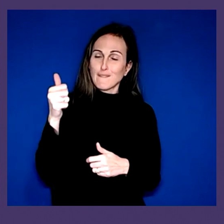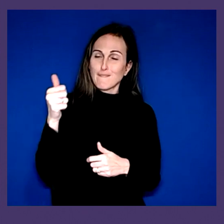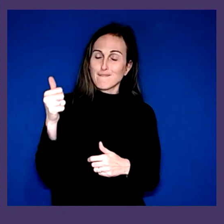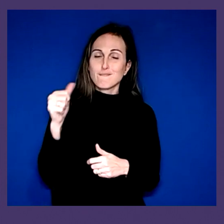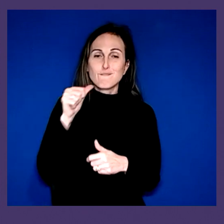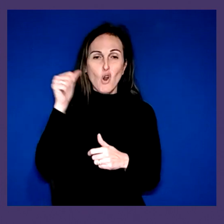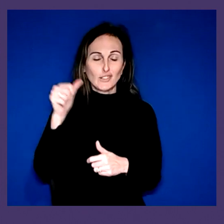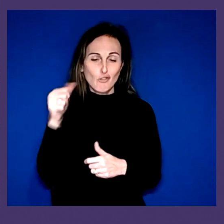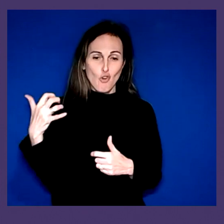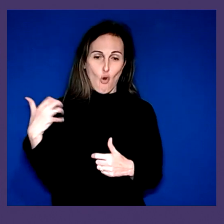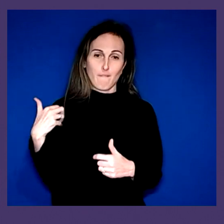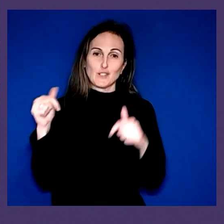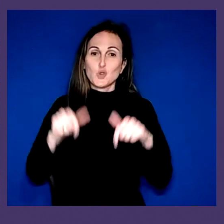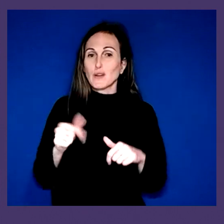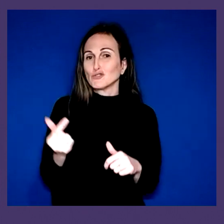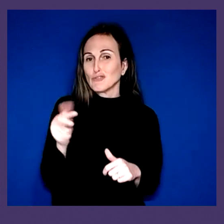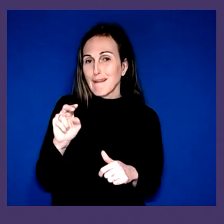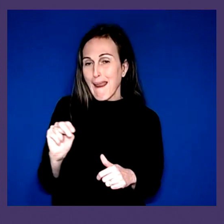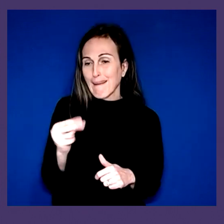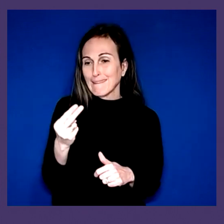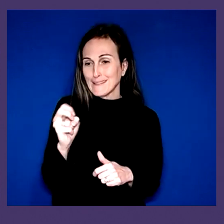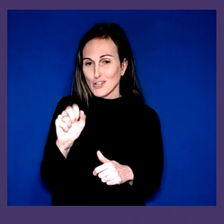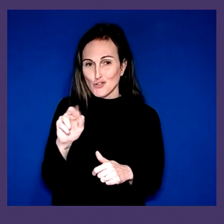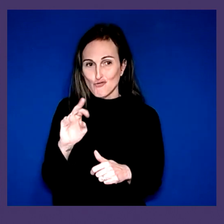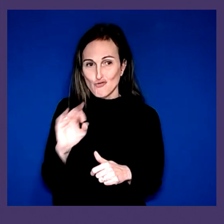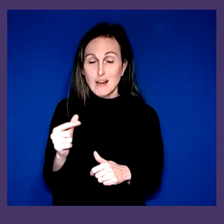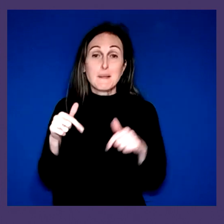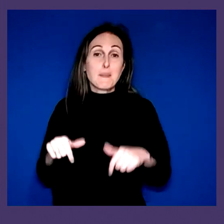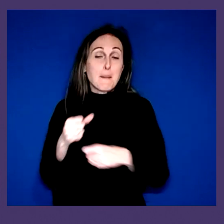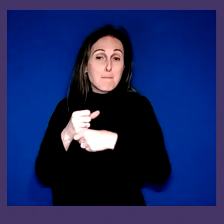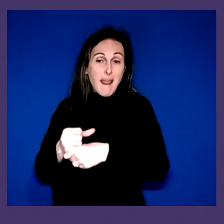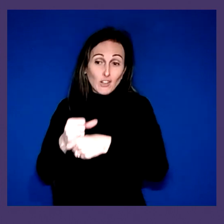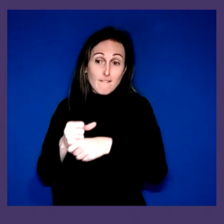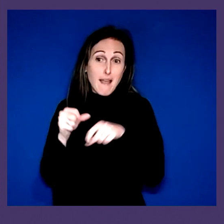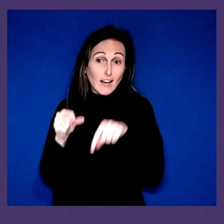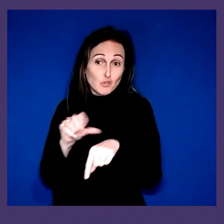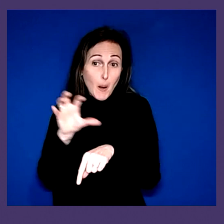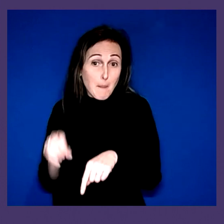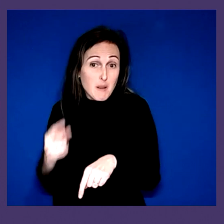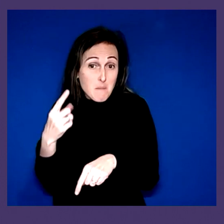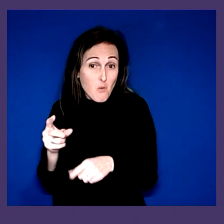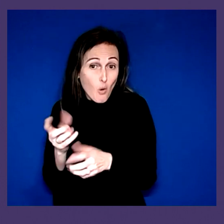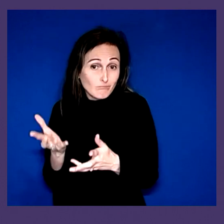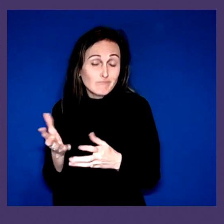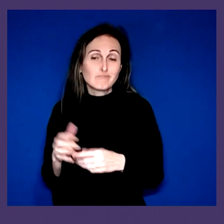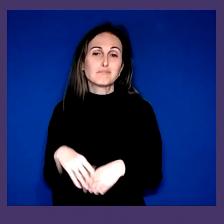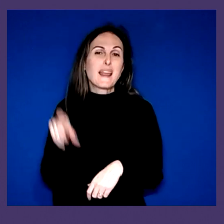GN Hearing is a manufacturer of hearing aids, so we develop and manufacture hearing aids.